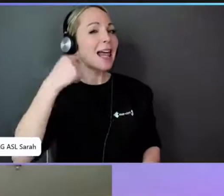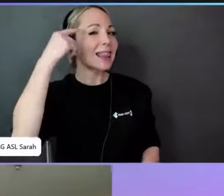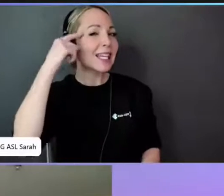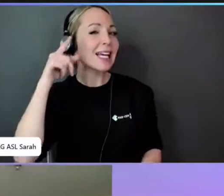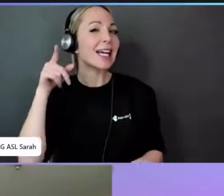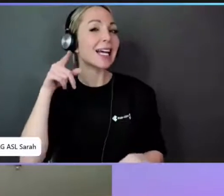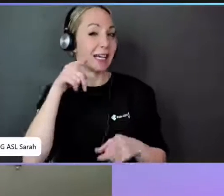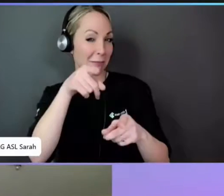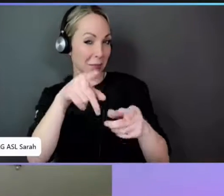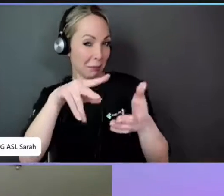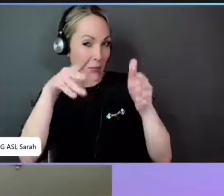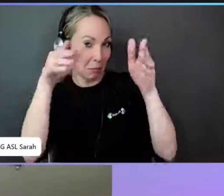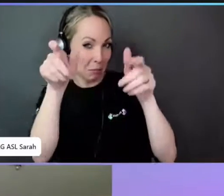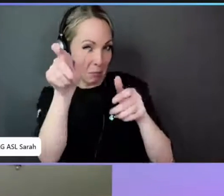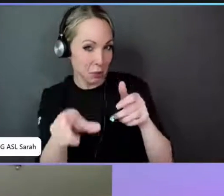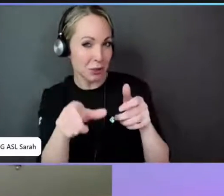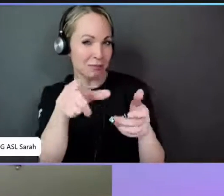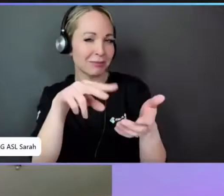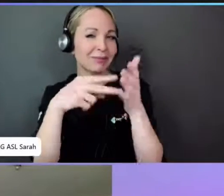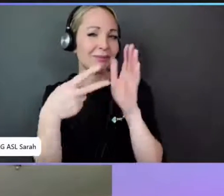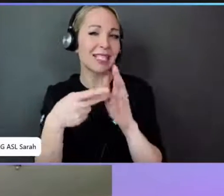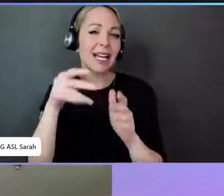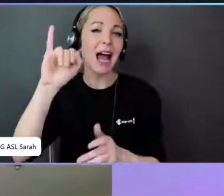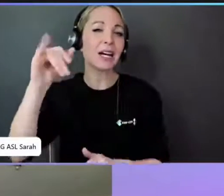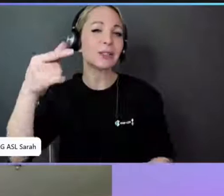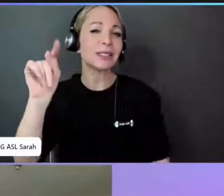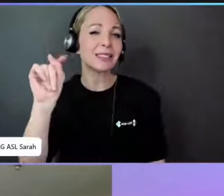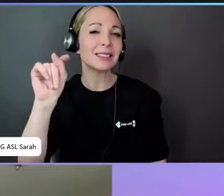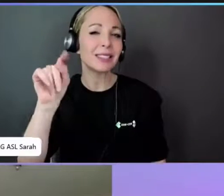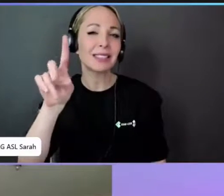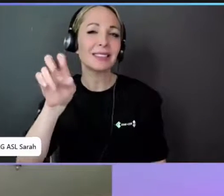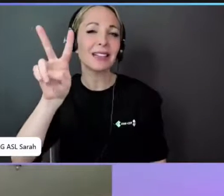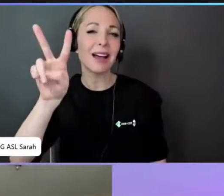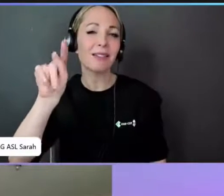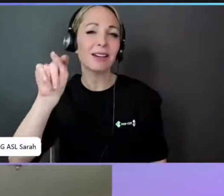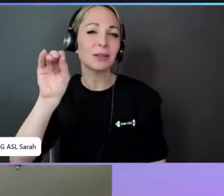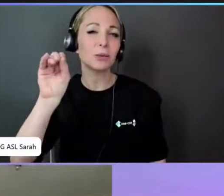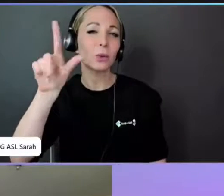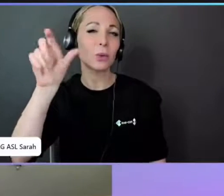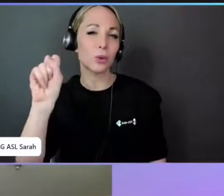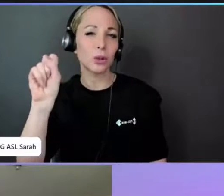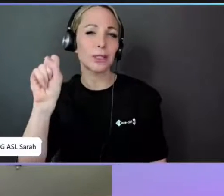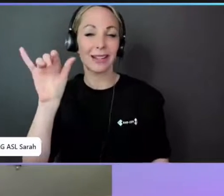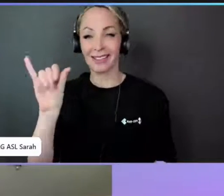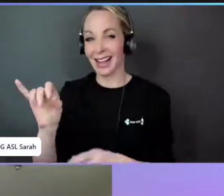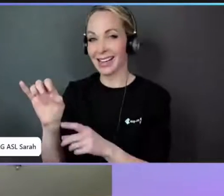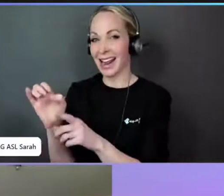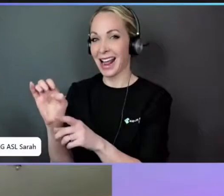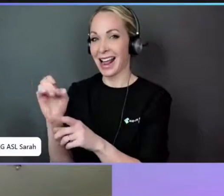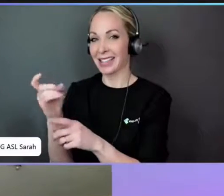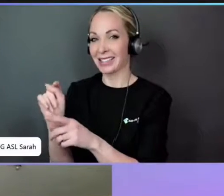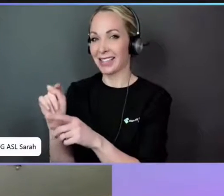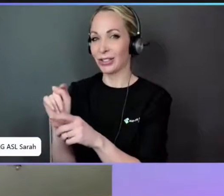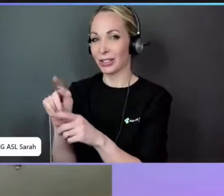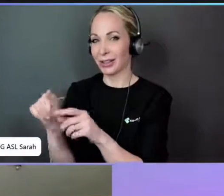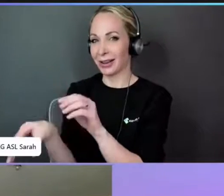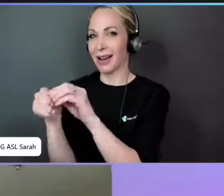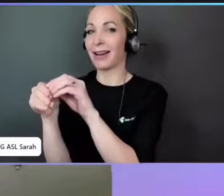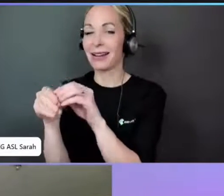or the DevTools extension. So I'd say if you're interested in something more like screen reader testing,